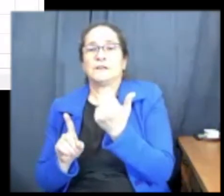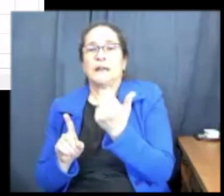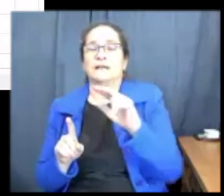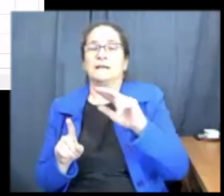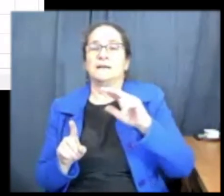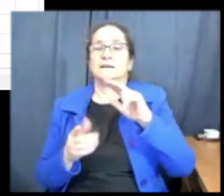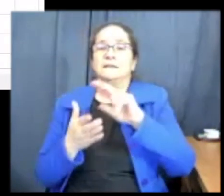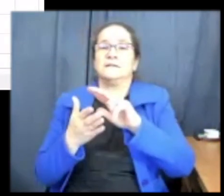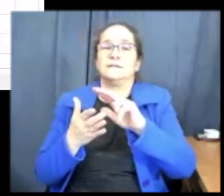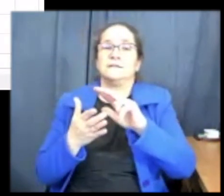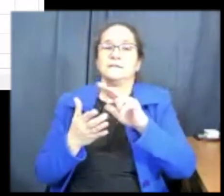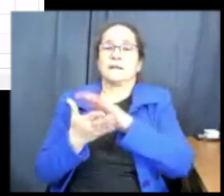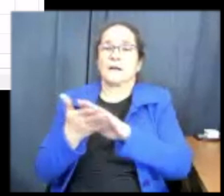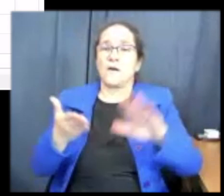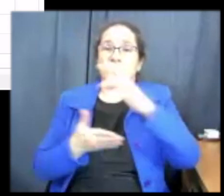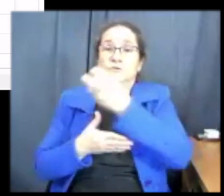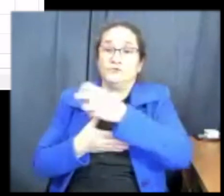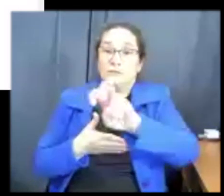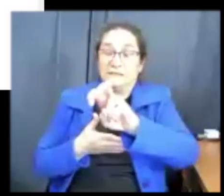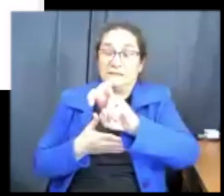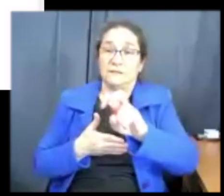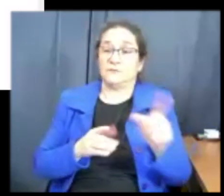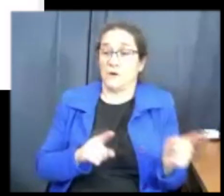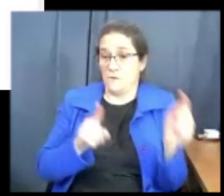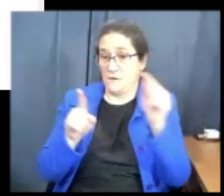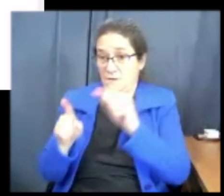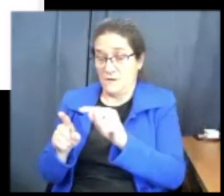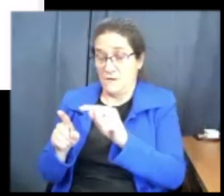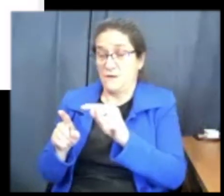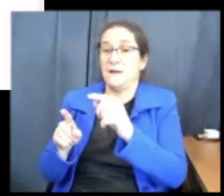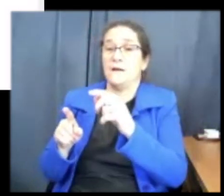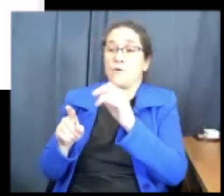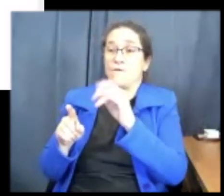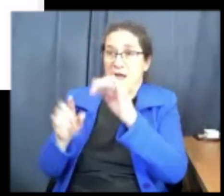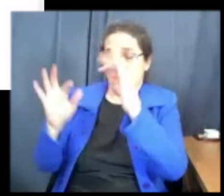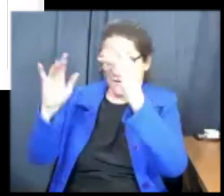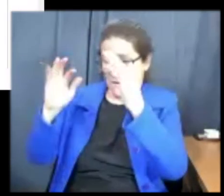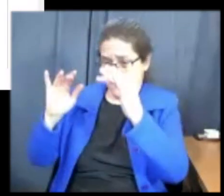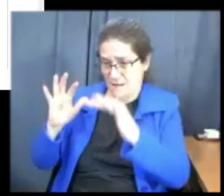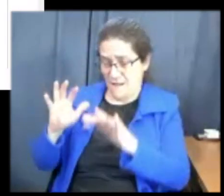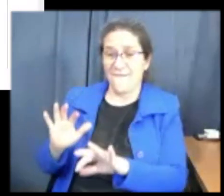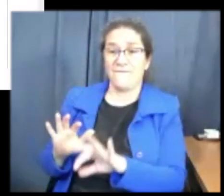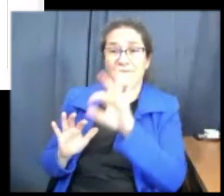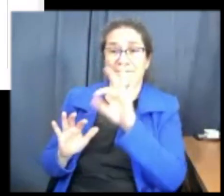So if I go back here I want to scroll down to Indicator 13.